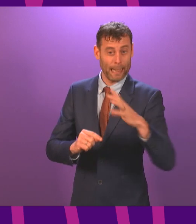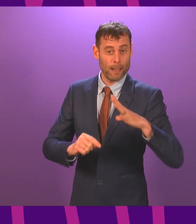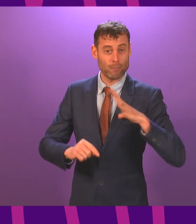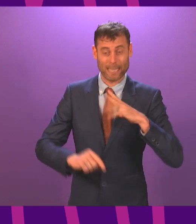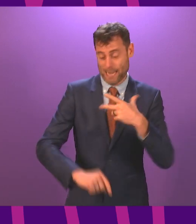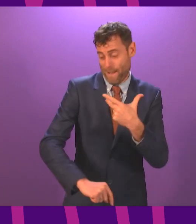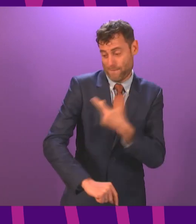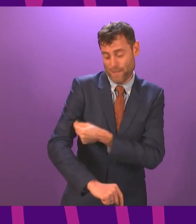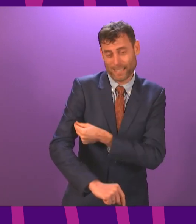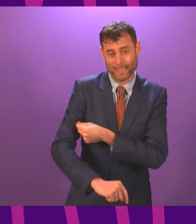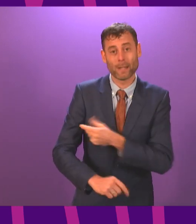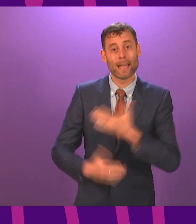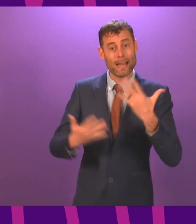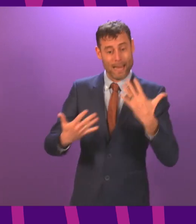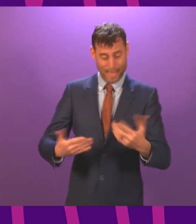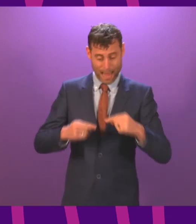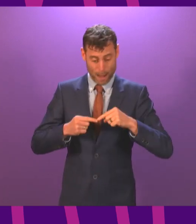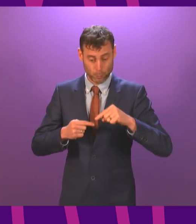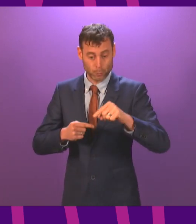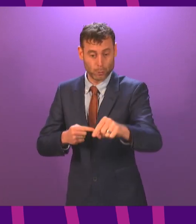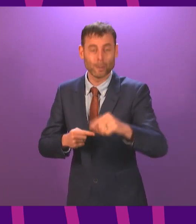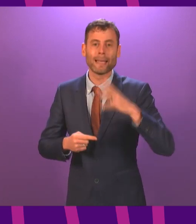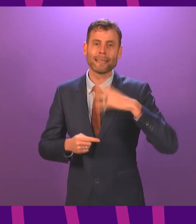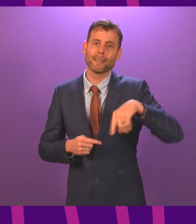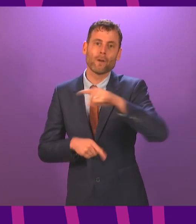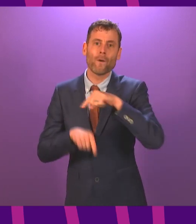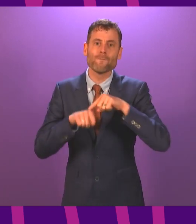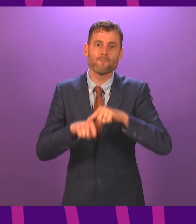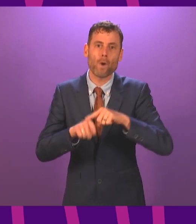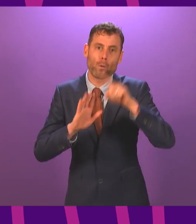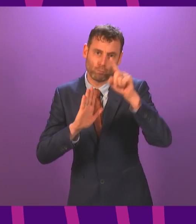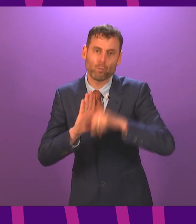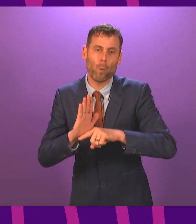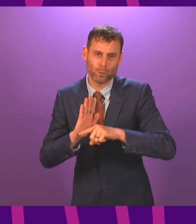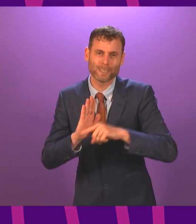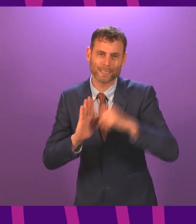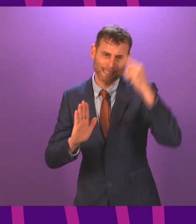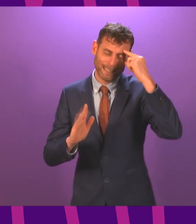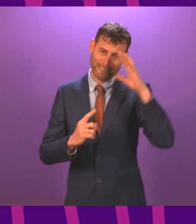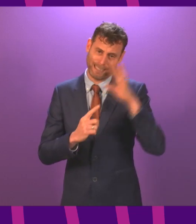towards—we hope—that end point. Perhaps now more than ever, sticking to the rules continues to be the way in which we